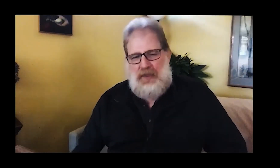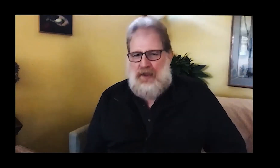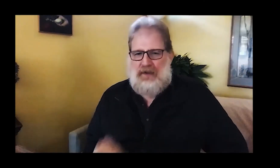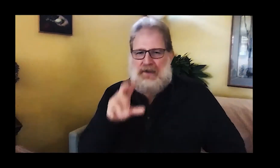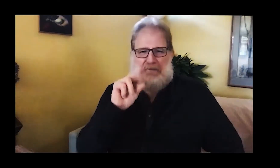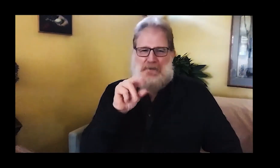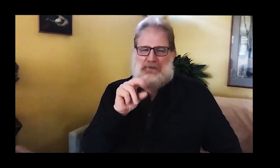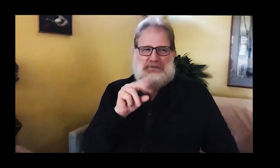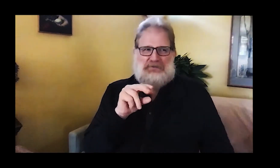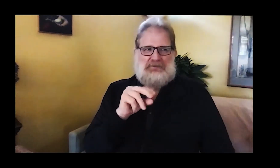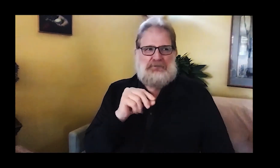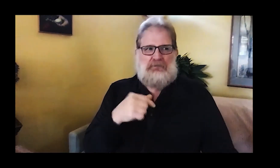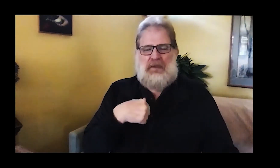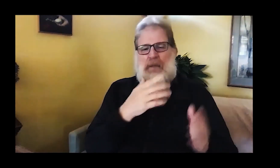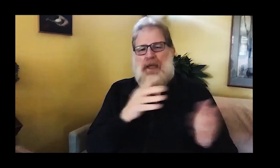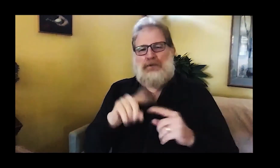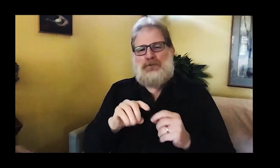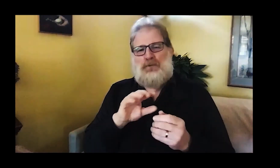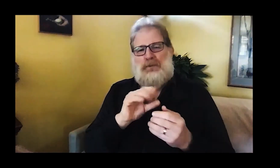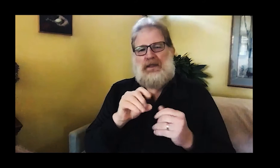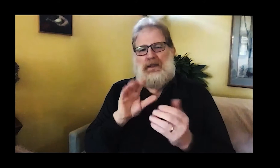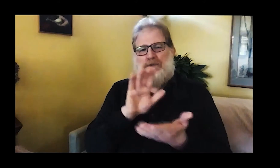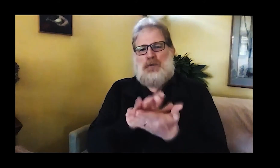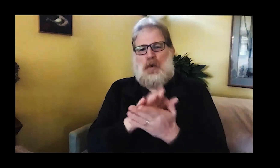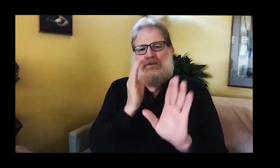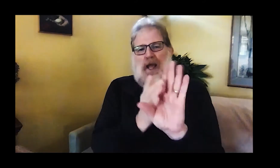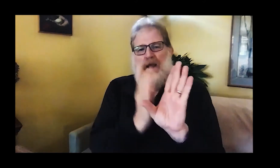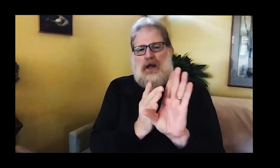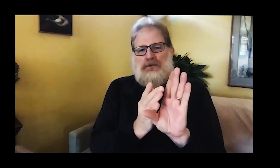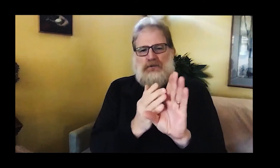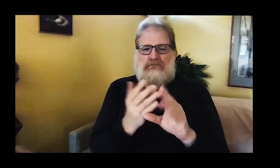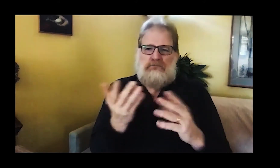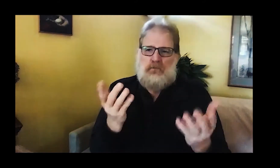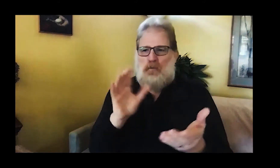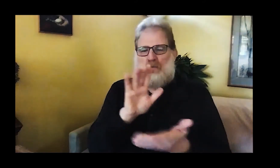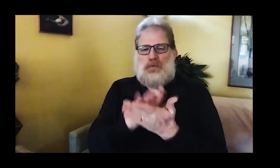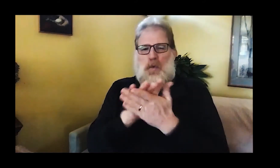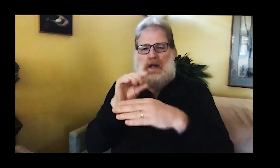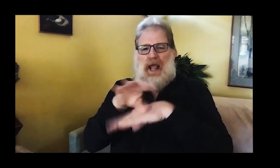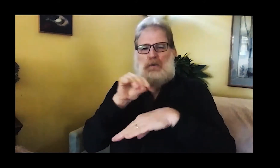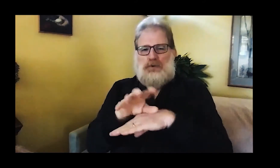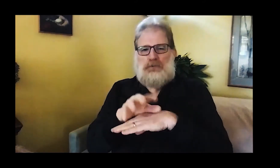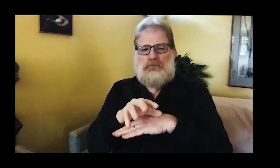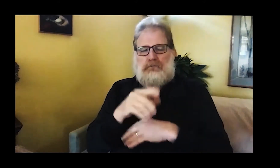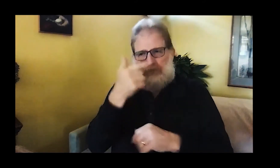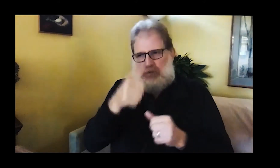No I didn't. I was going to be a school psychologist or a school counselor